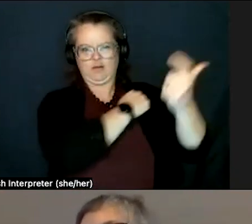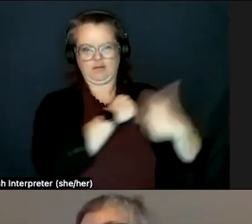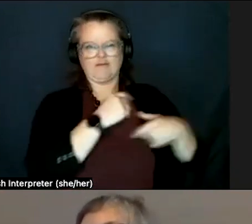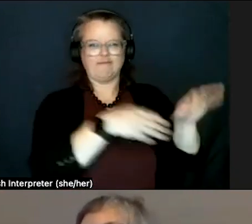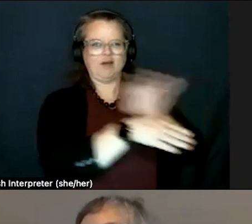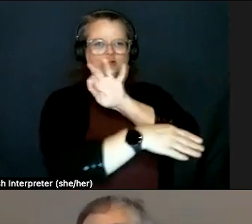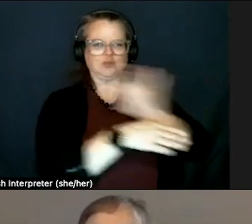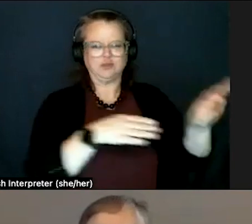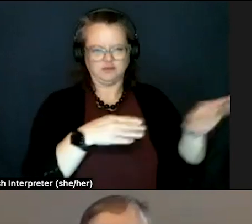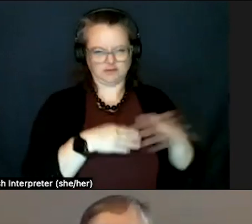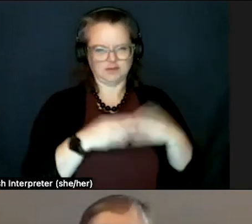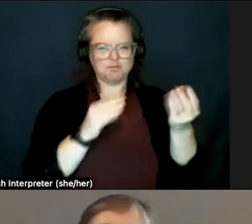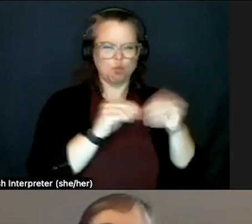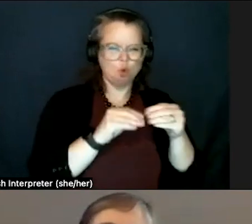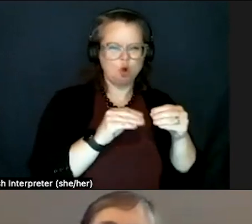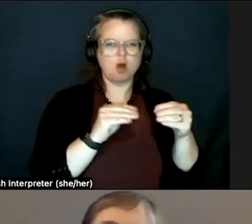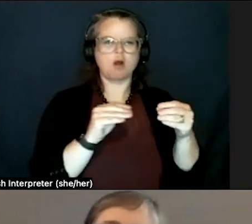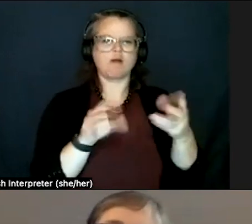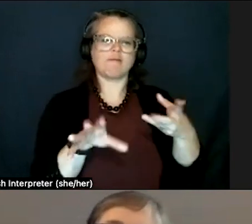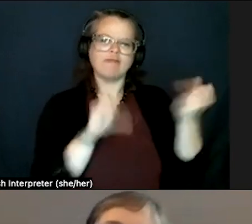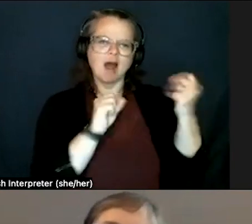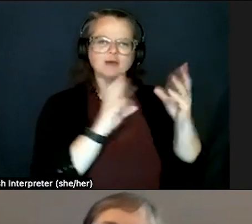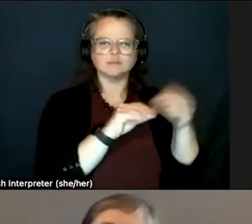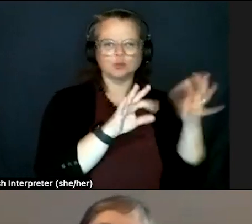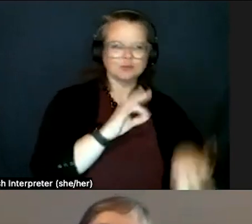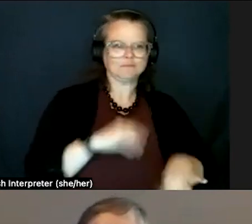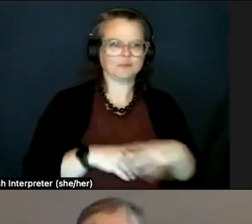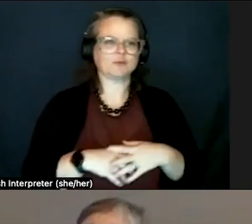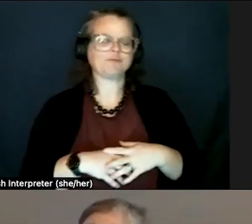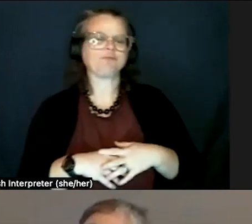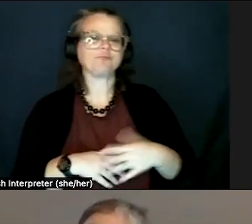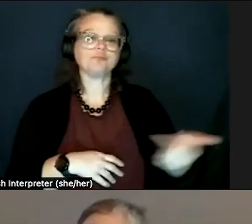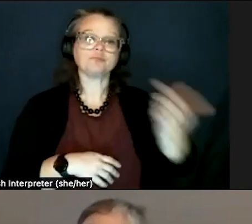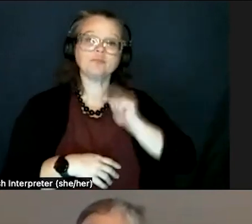Lauren: Another question that came to mind is that I know some of these options,